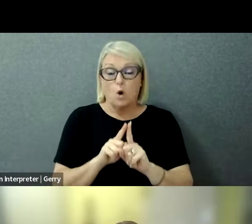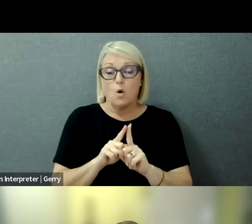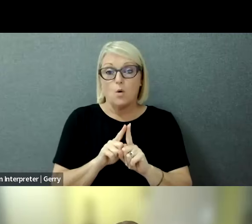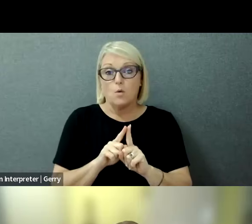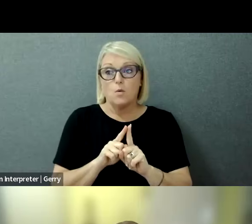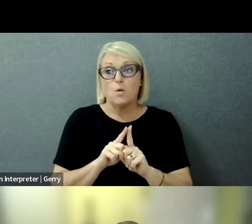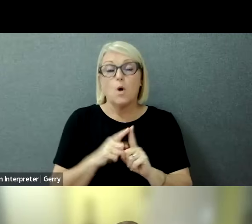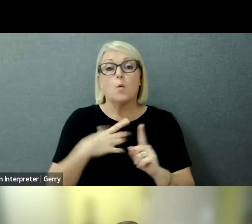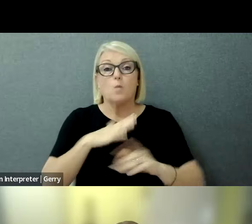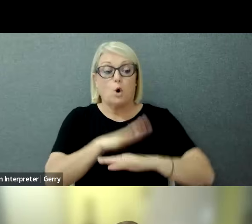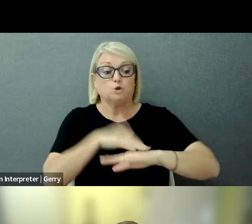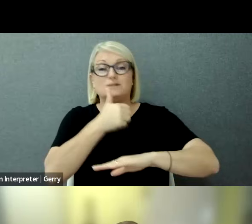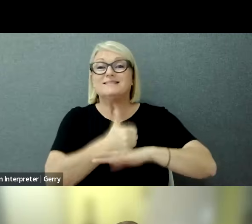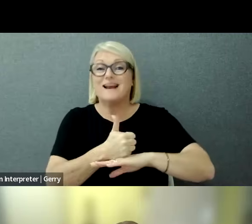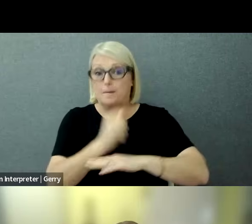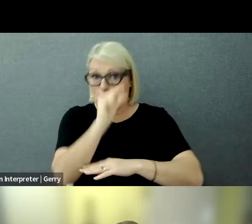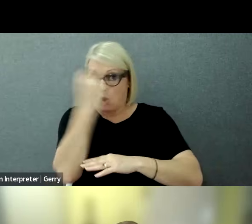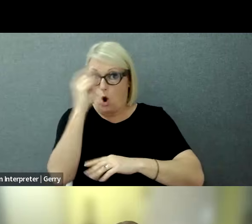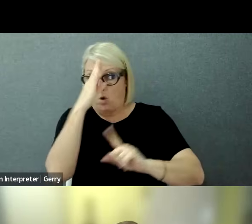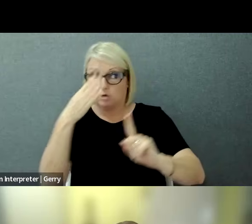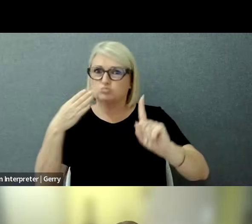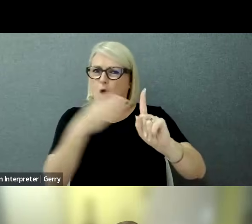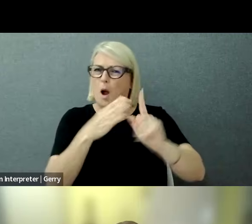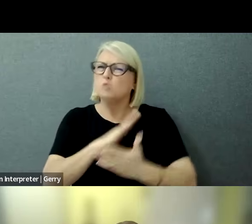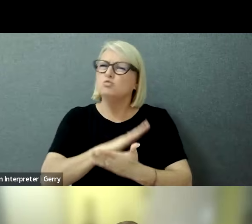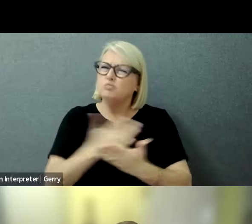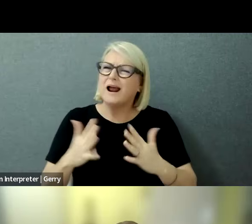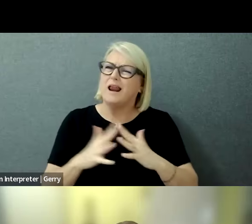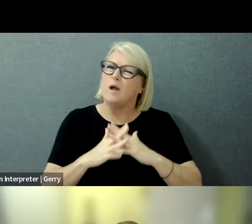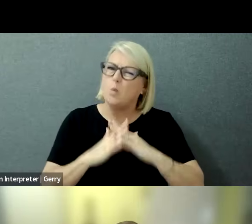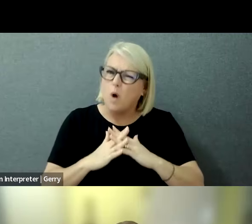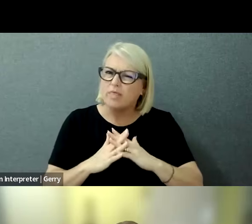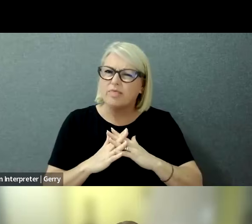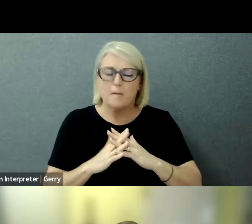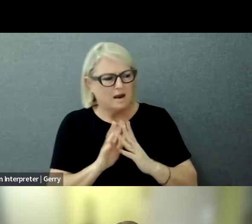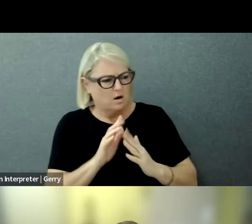meaningful for the families. So we sat down with the families, what's important for you? What is